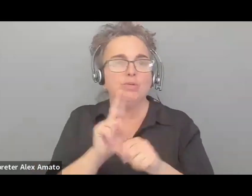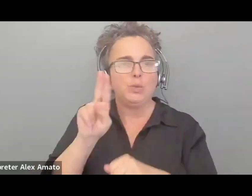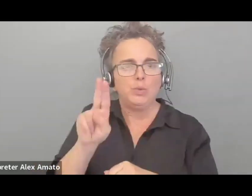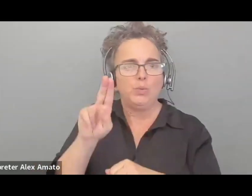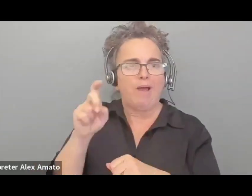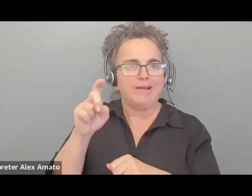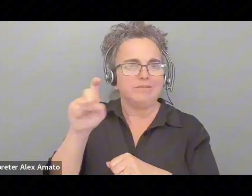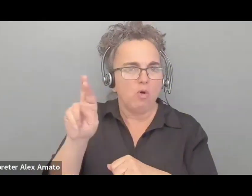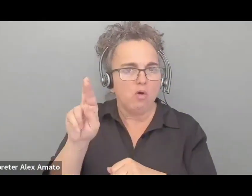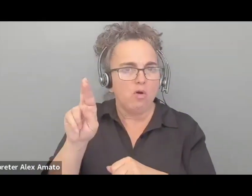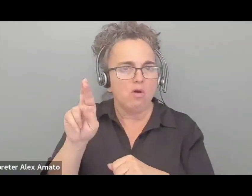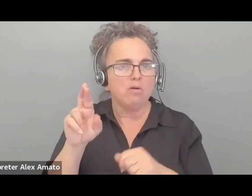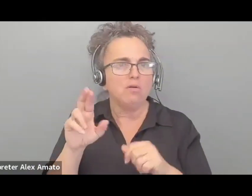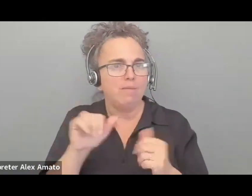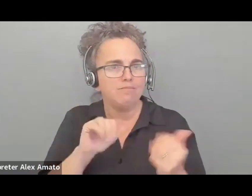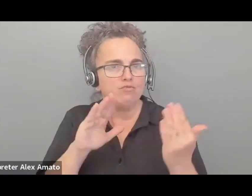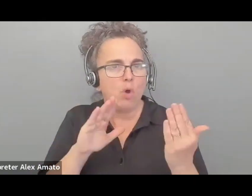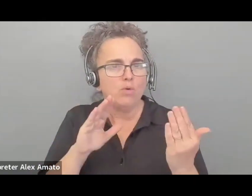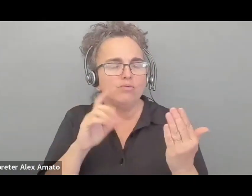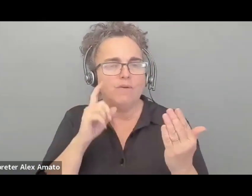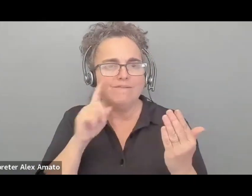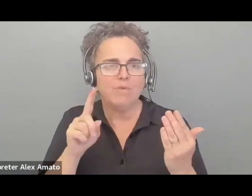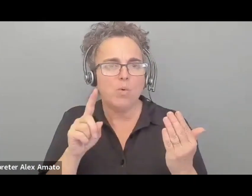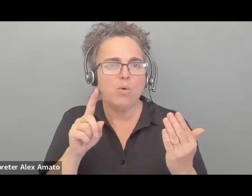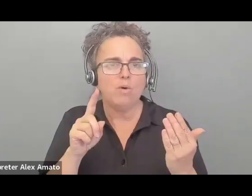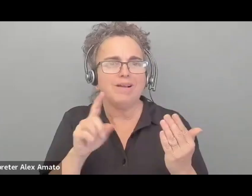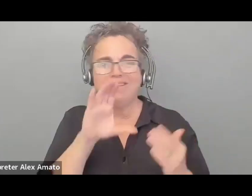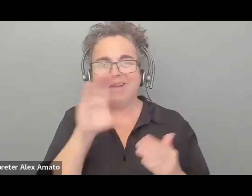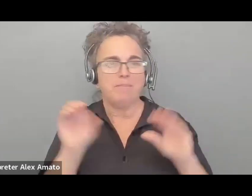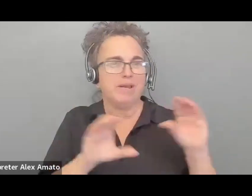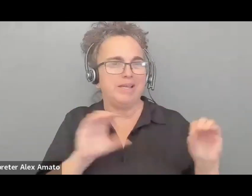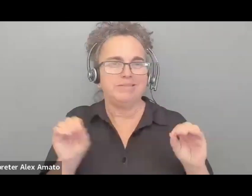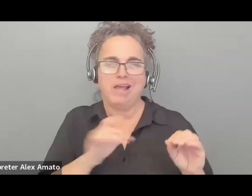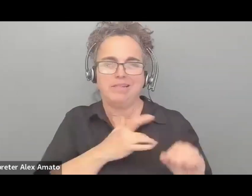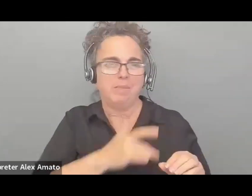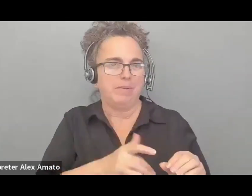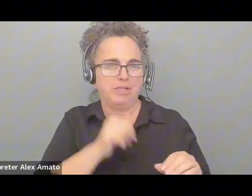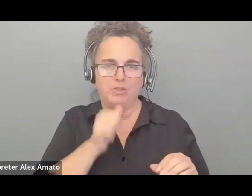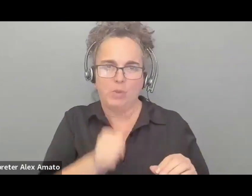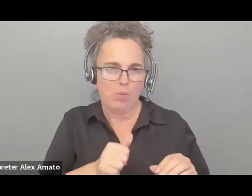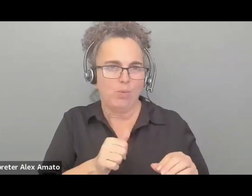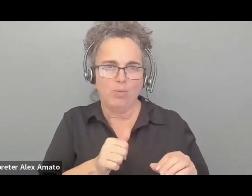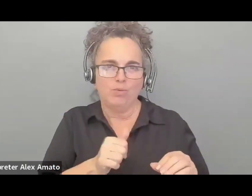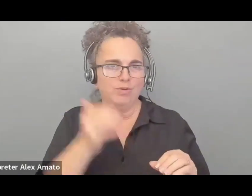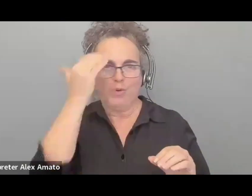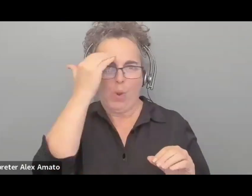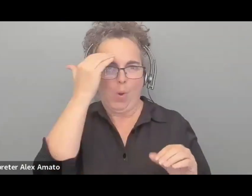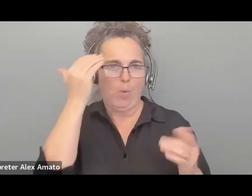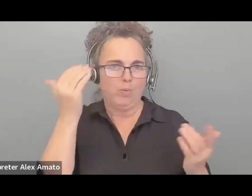for a lot of kind of companies that don't necessarily know that they can just sort of like use the skills they have,